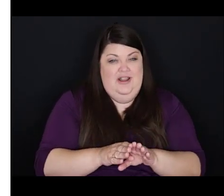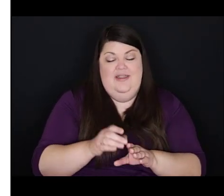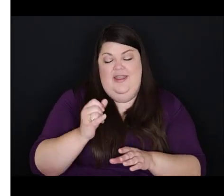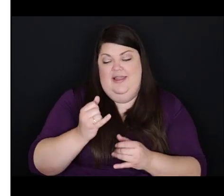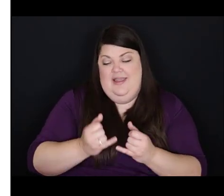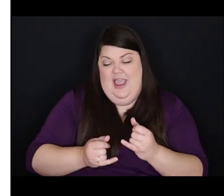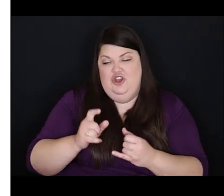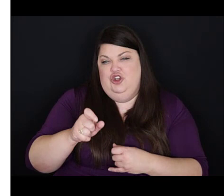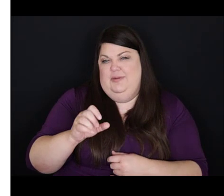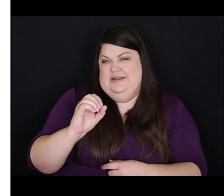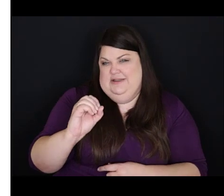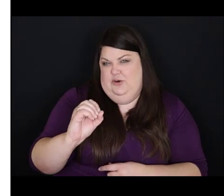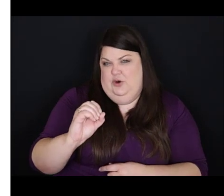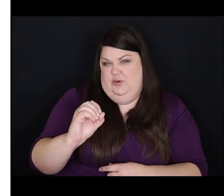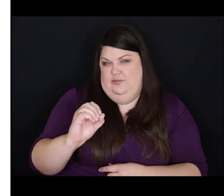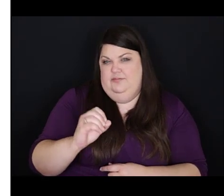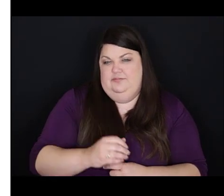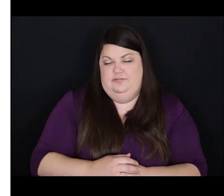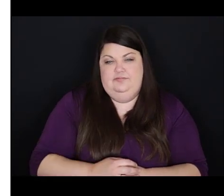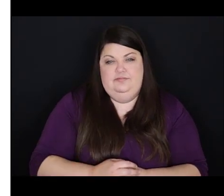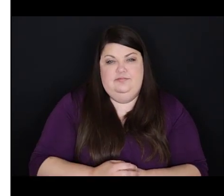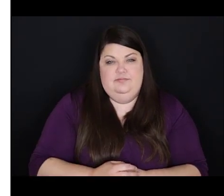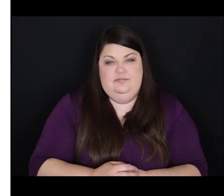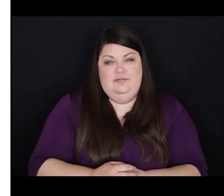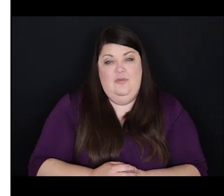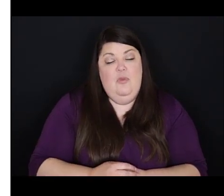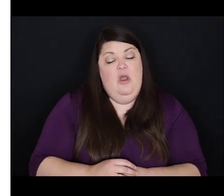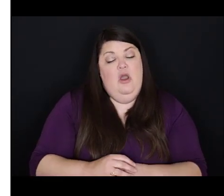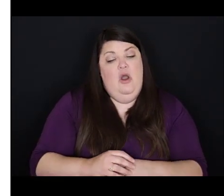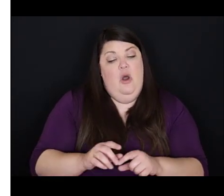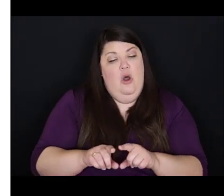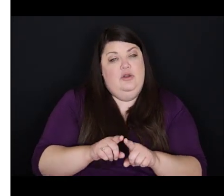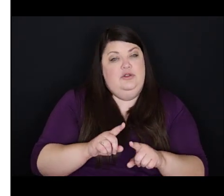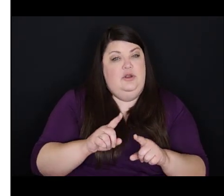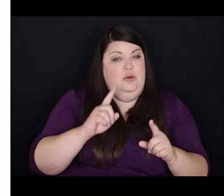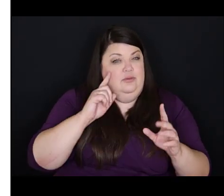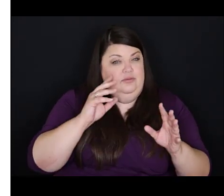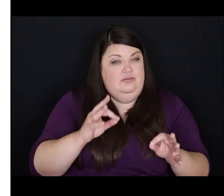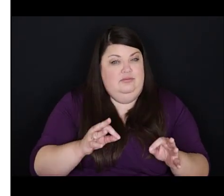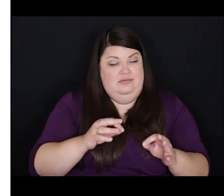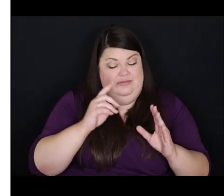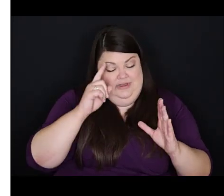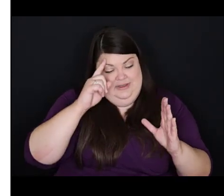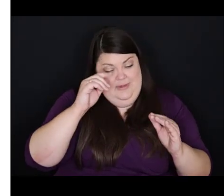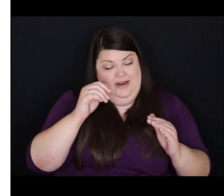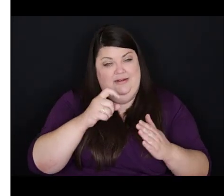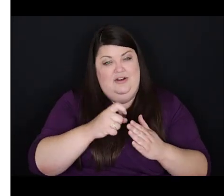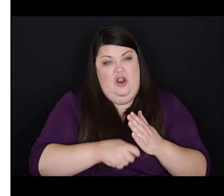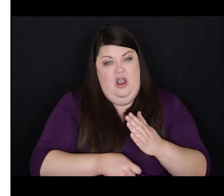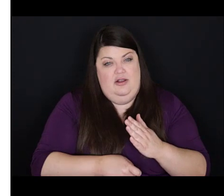Also, when determining the expected cost, VR agency would not limit this information